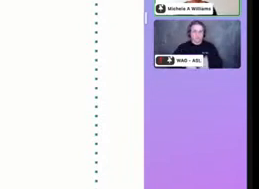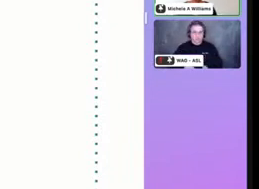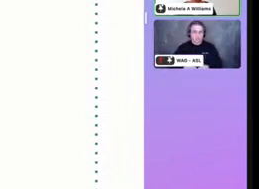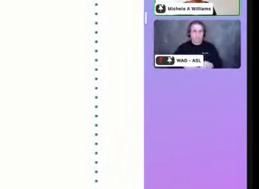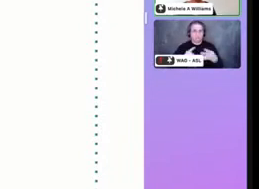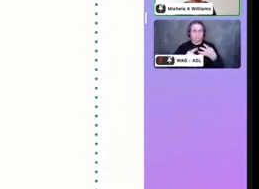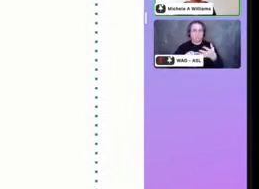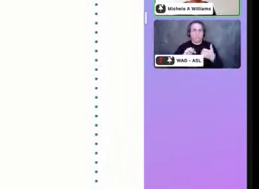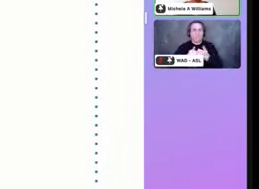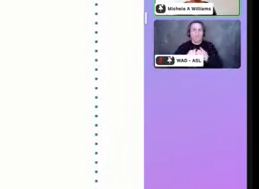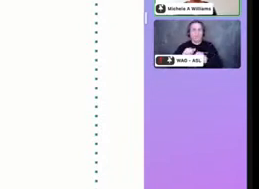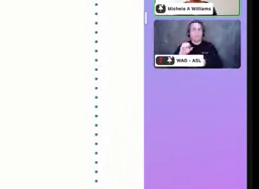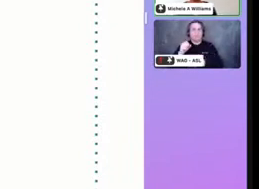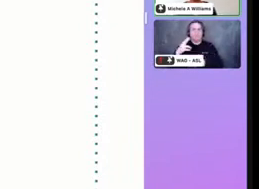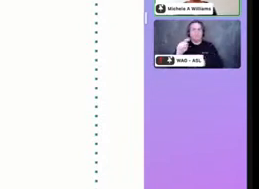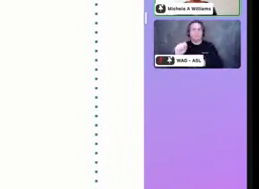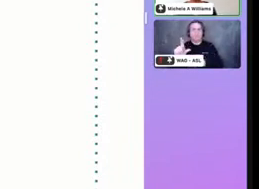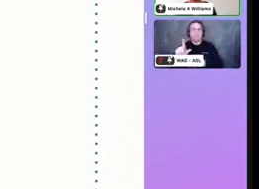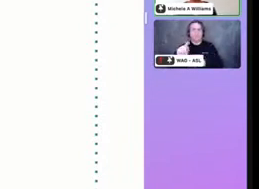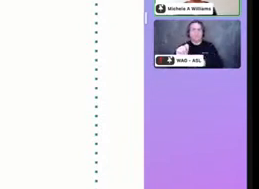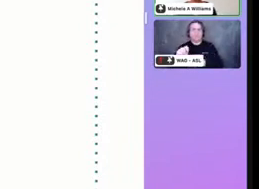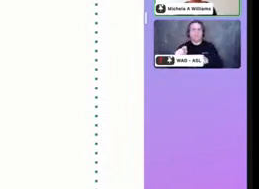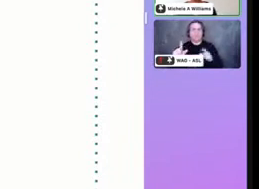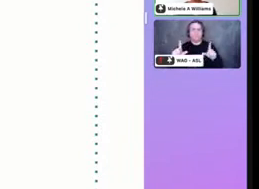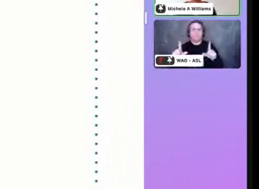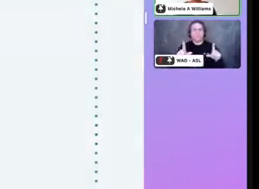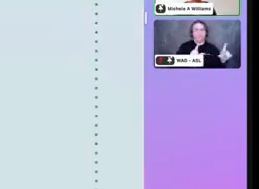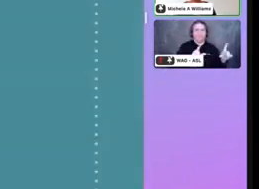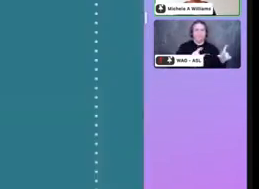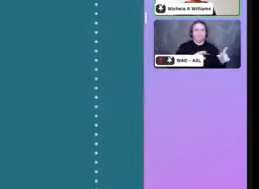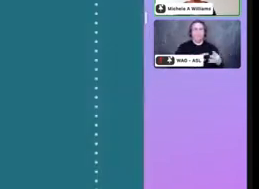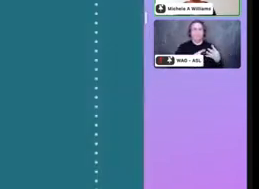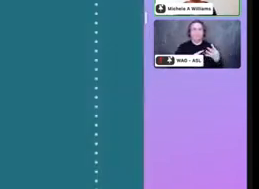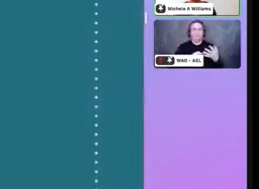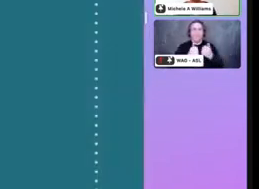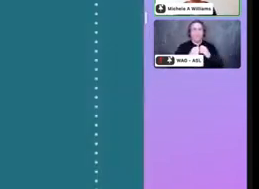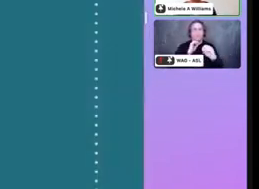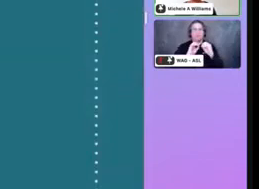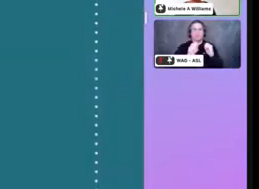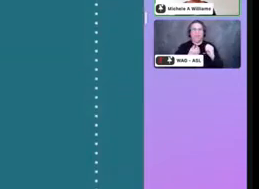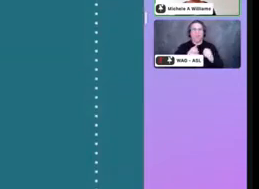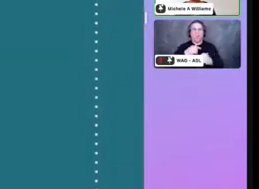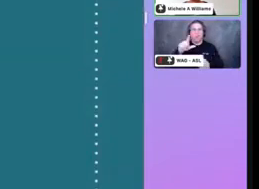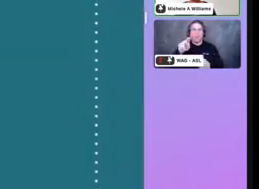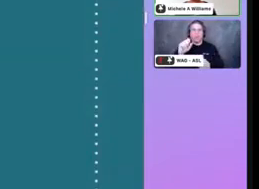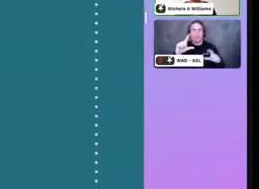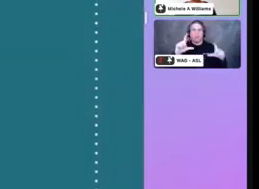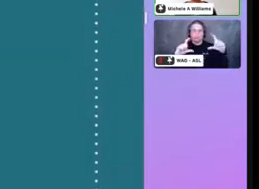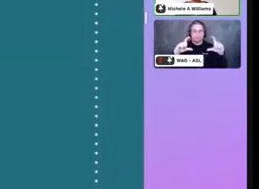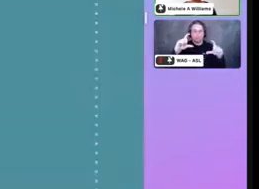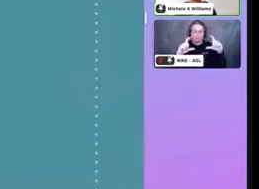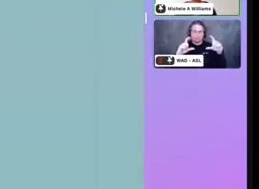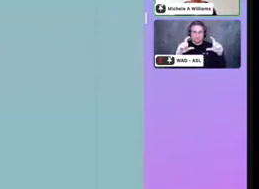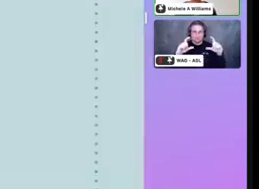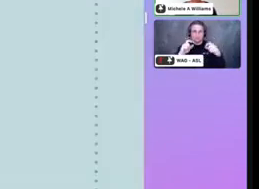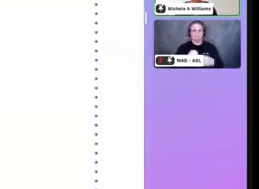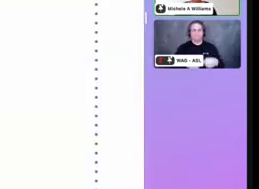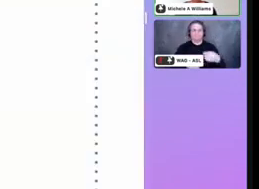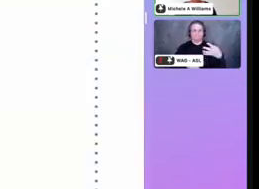participants in those activities, then we to talk are going about how to start shifting left, and lastly how to fix our lenses. So let's